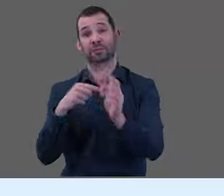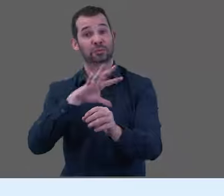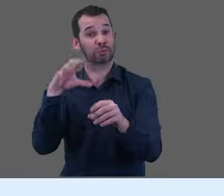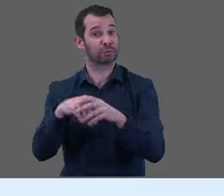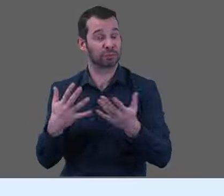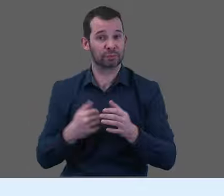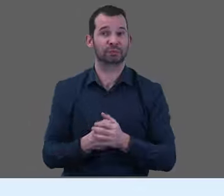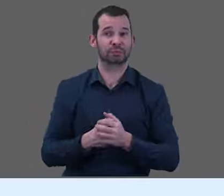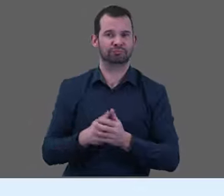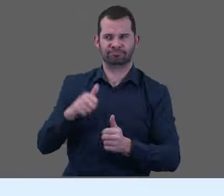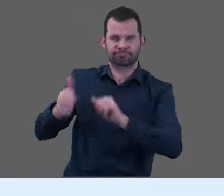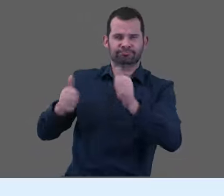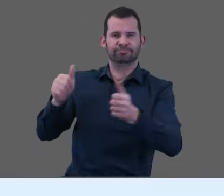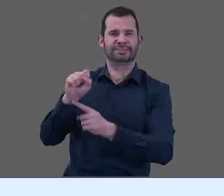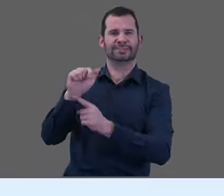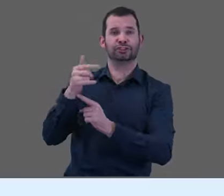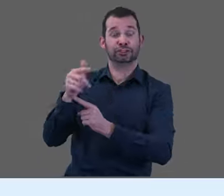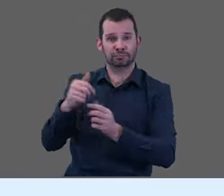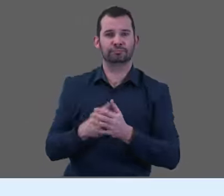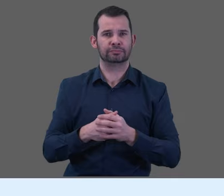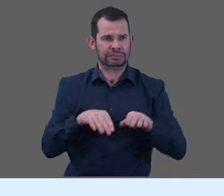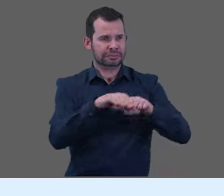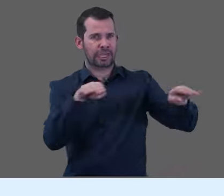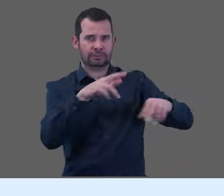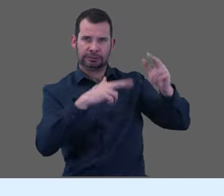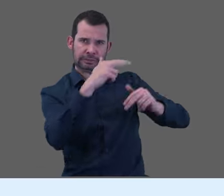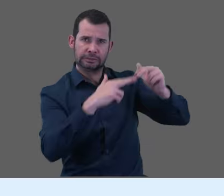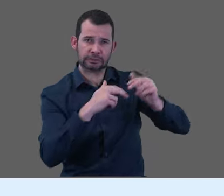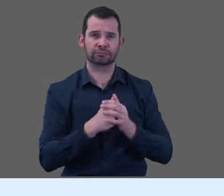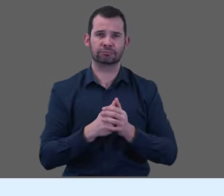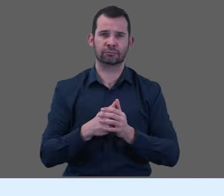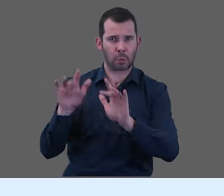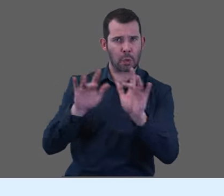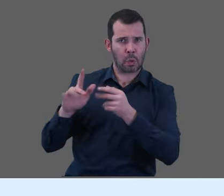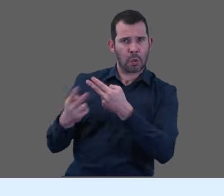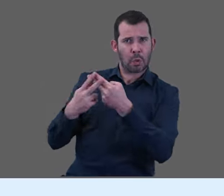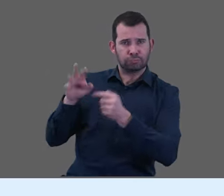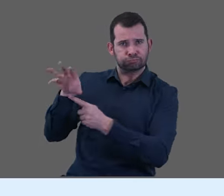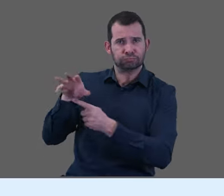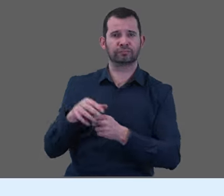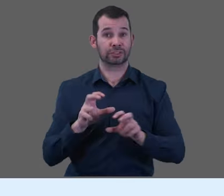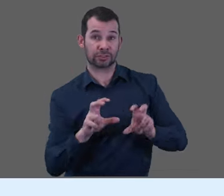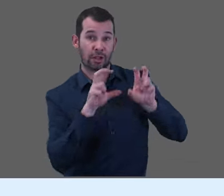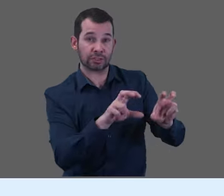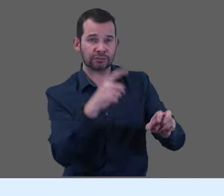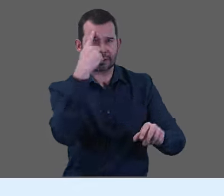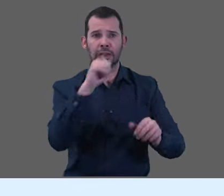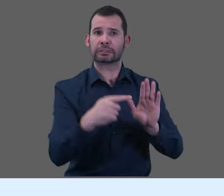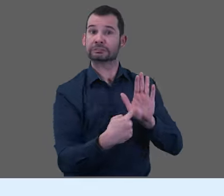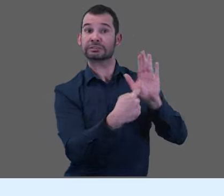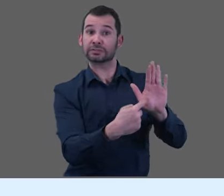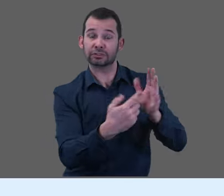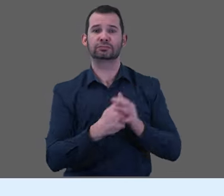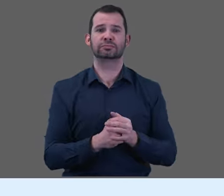Examples include staging, set building, recording, installation of an exhibition,